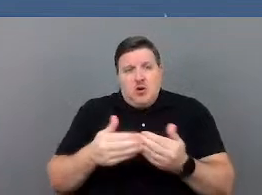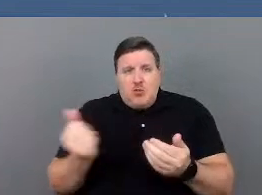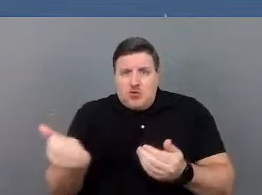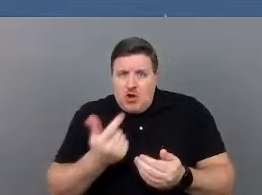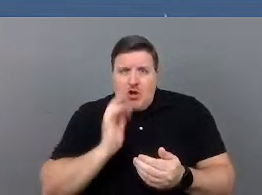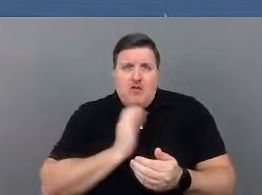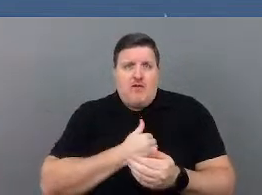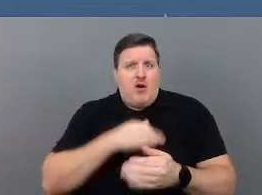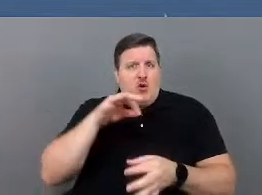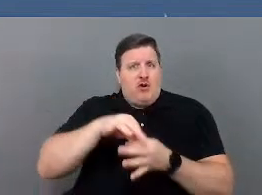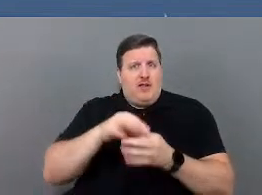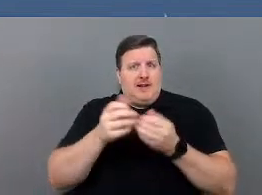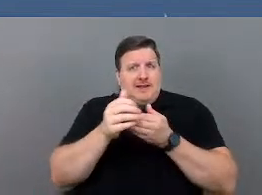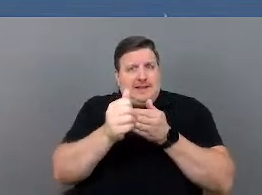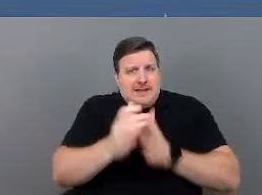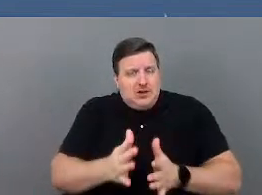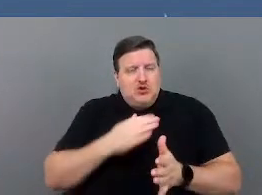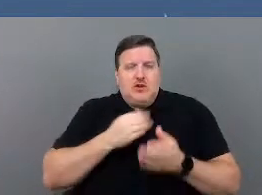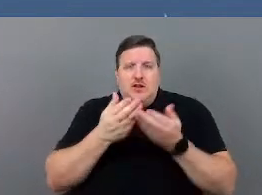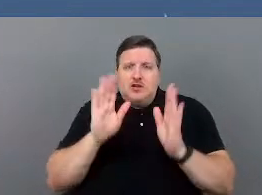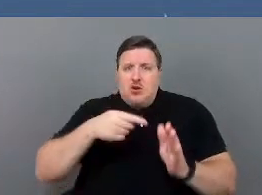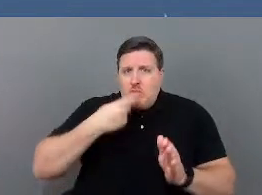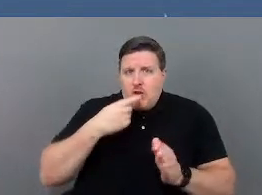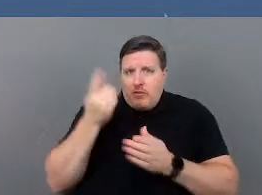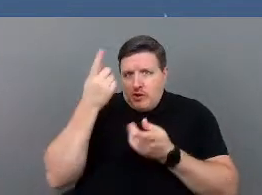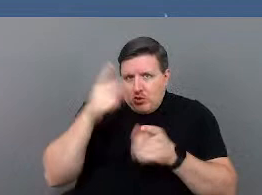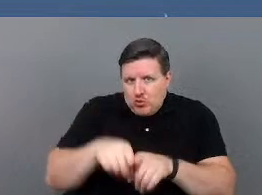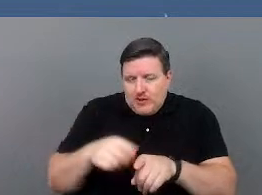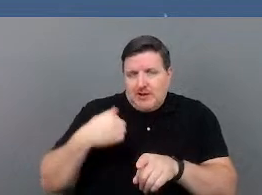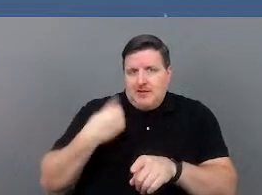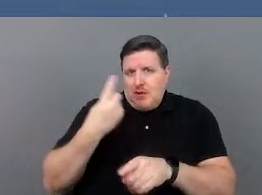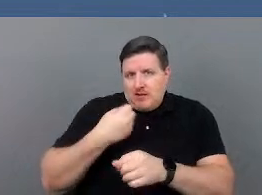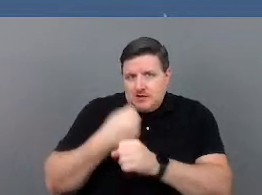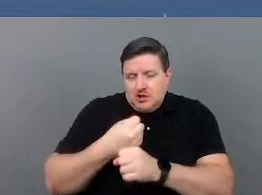APPROACH TO INCLUDE MENTAL HEALTH WORKERS, ADDICTION RESPONSE SPECIALIST S